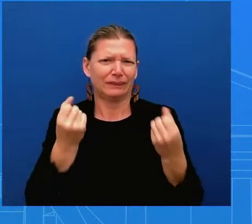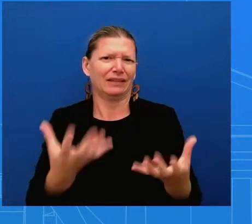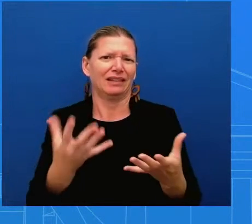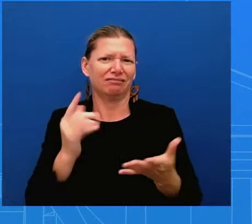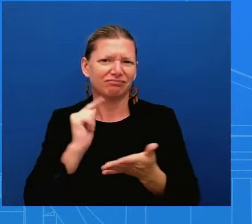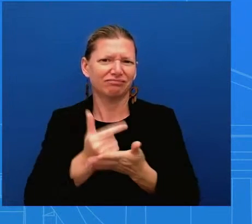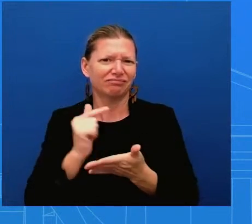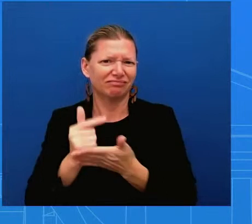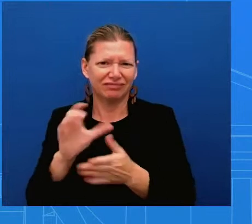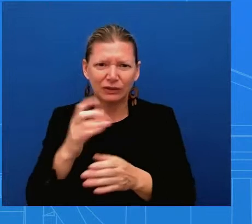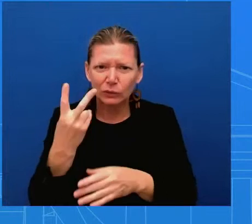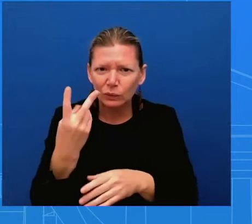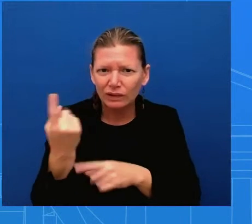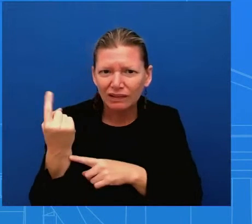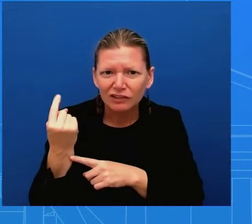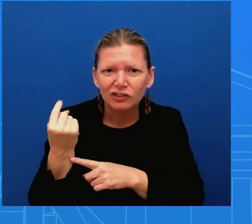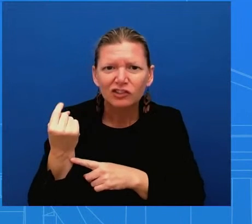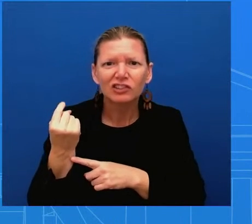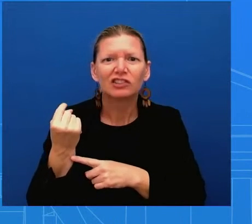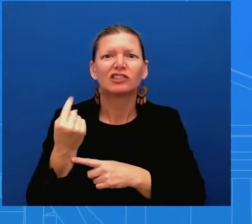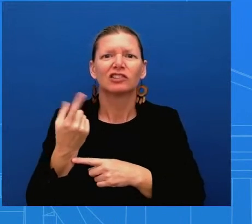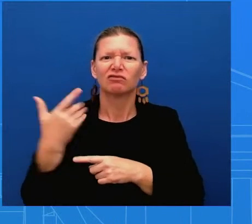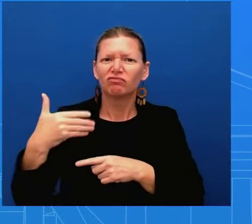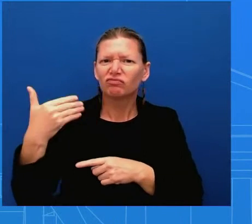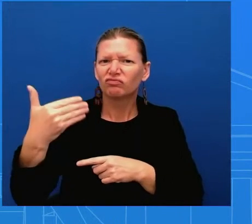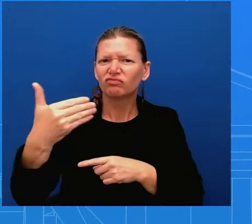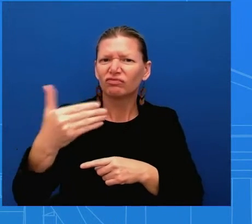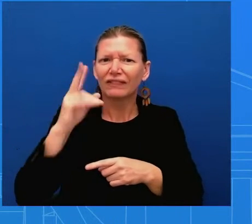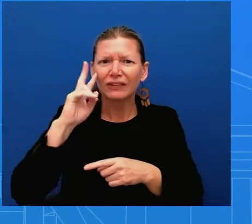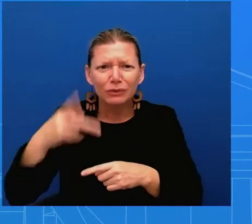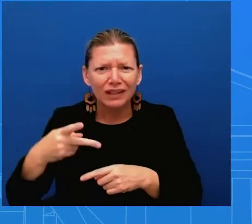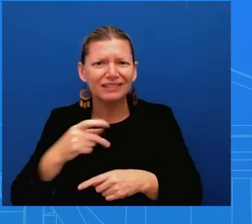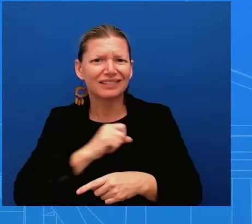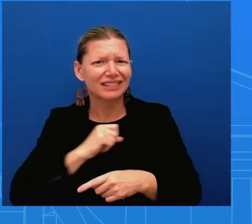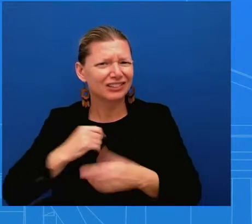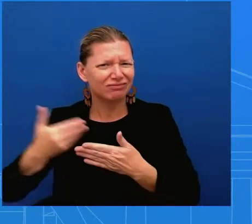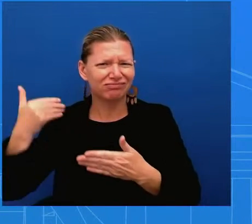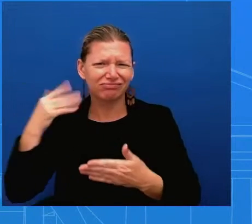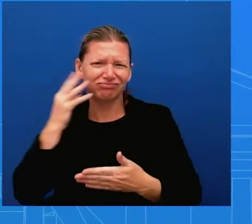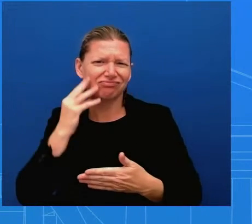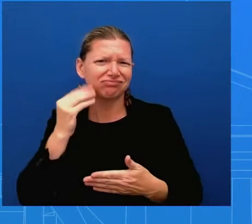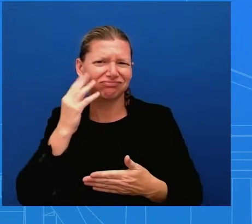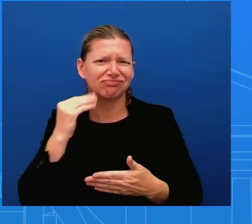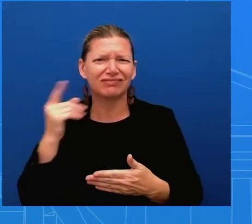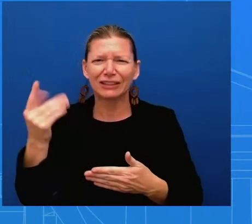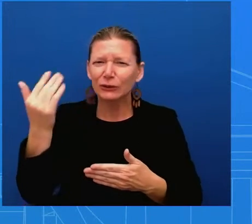but the families, the people who love them. And so, he will -- you'll see themes, obviously,